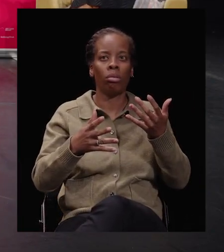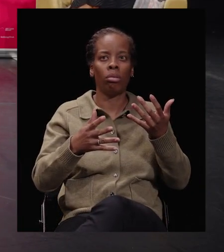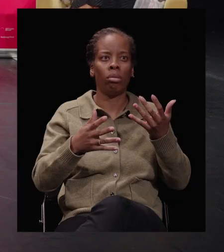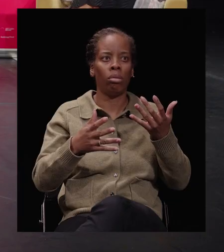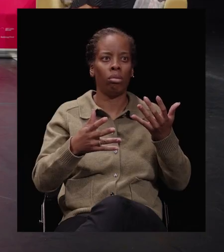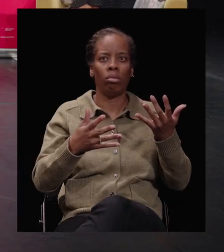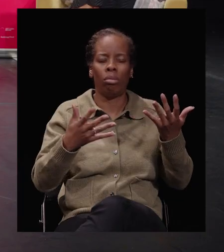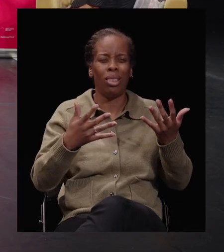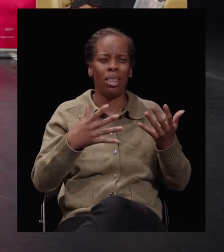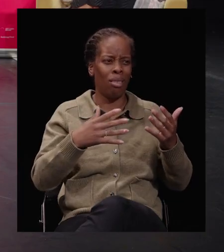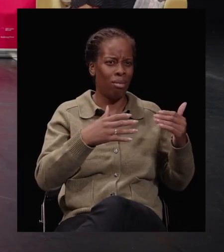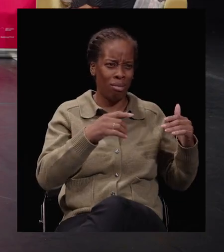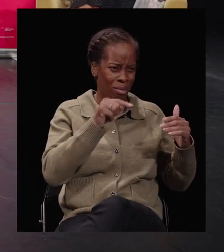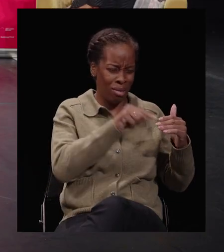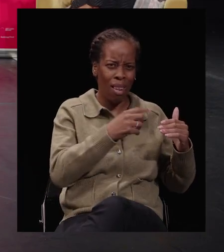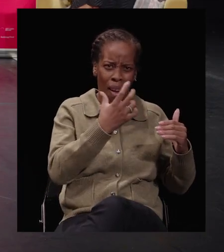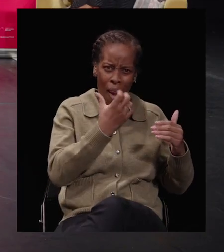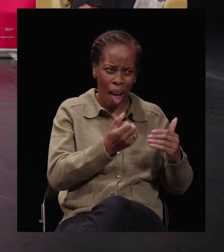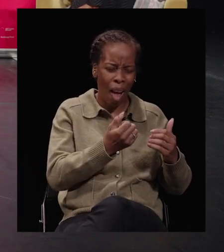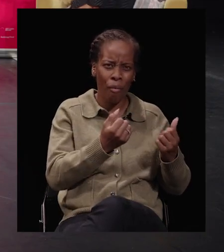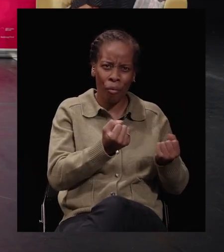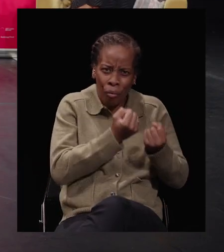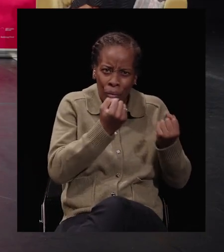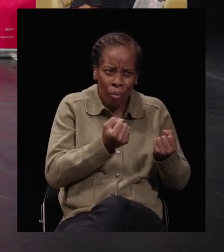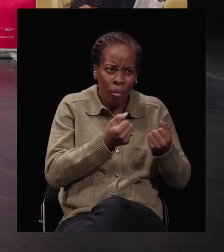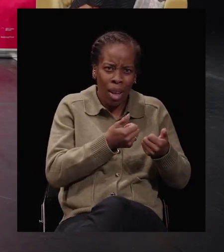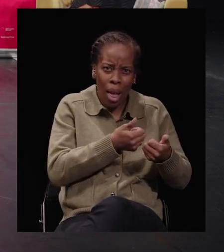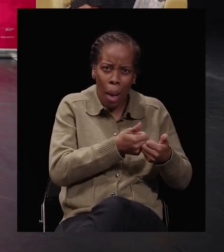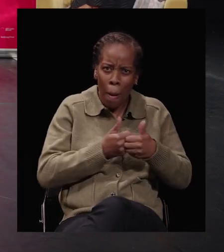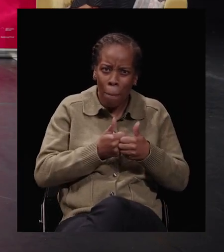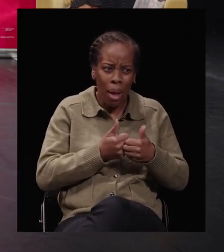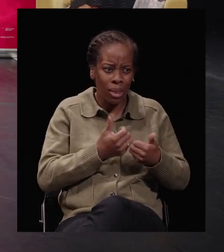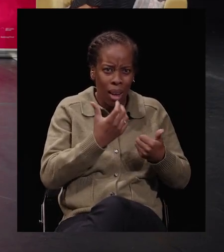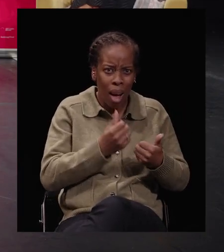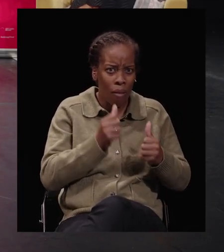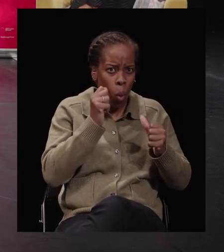for its social value, it's impact, it's wellbeing. Unless that happens, I don't think we're gonna get in a position